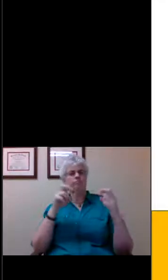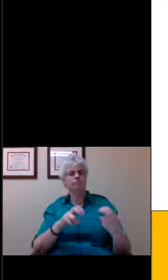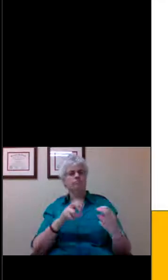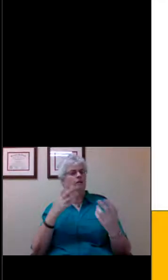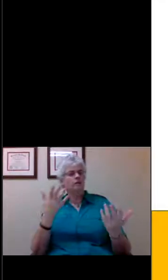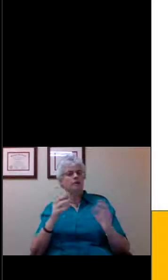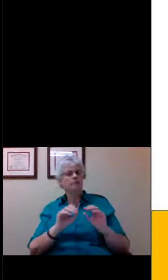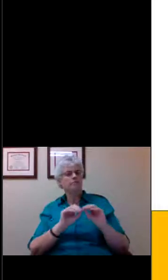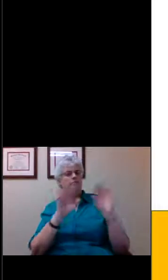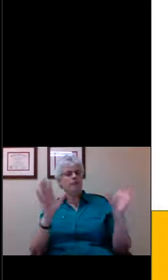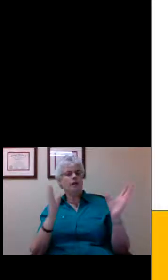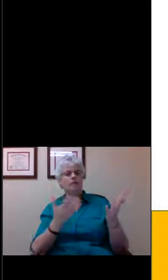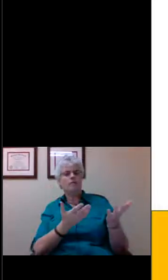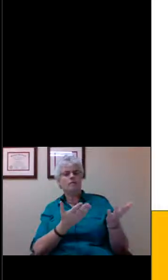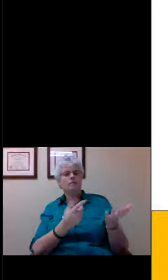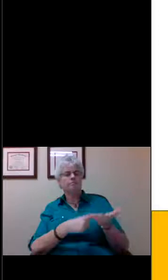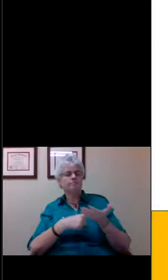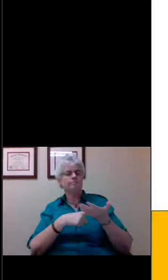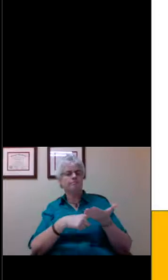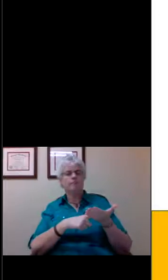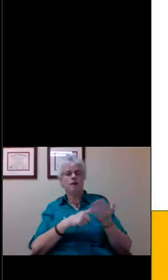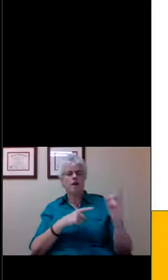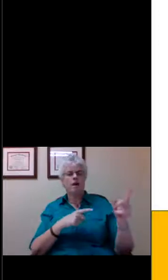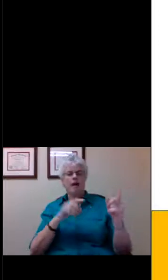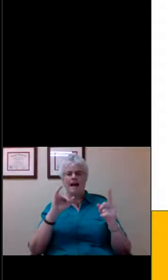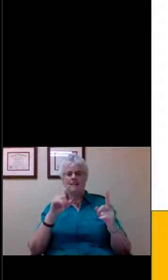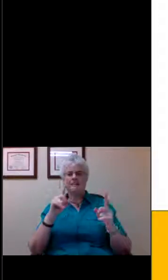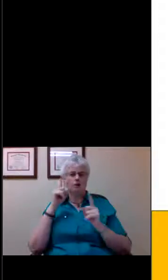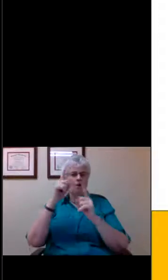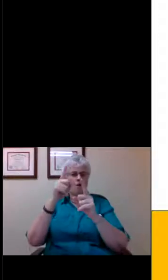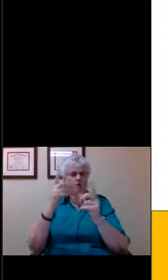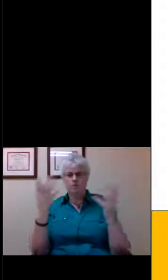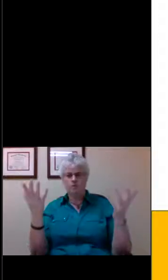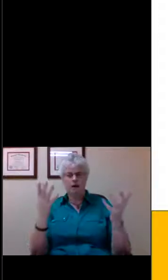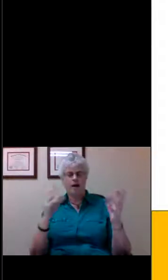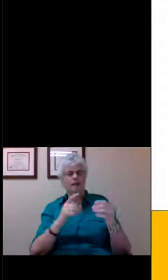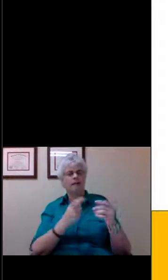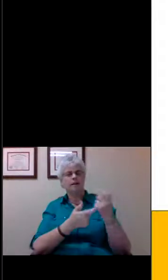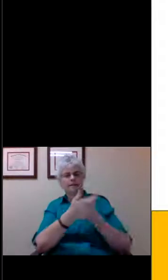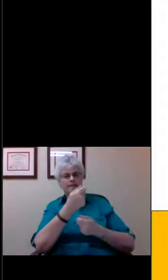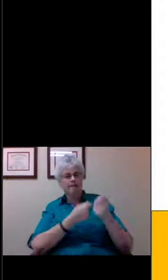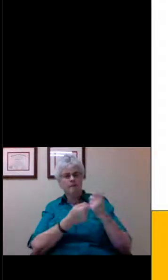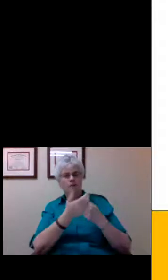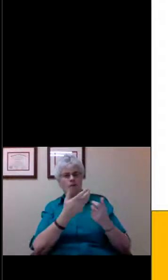sat down with them to kind of clarify and talk to them about what it is they